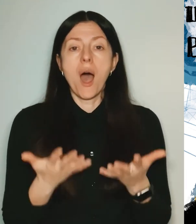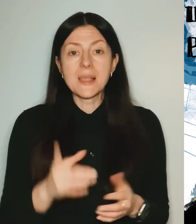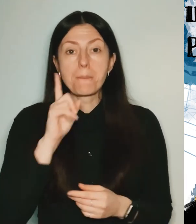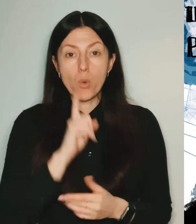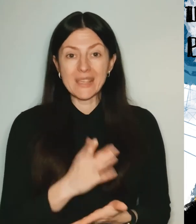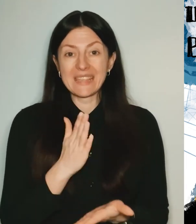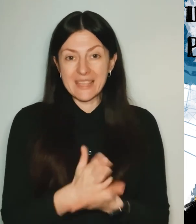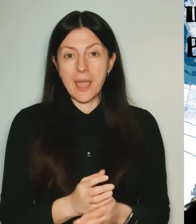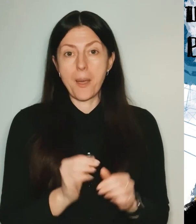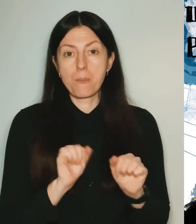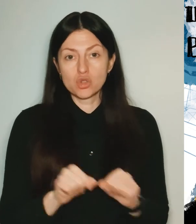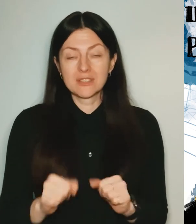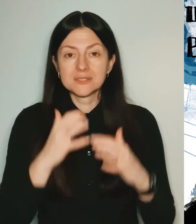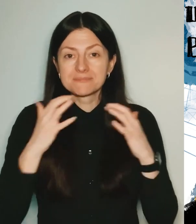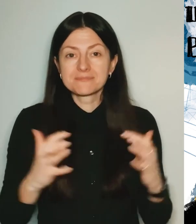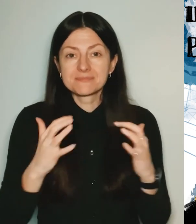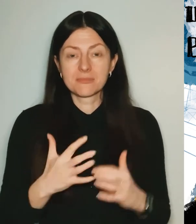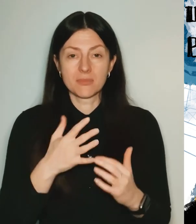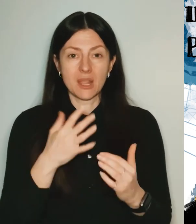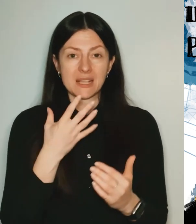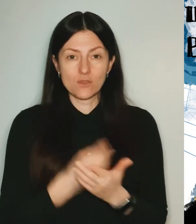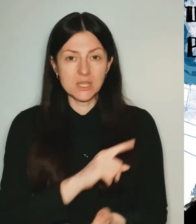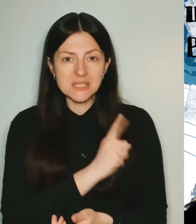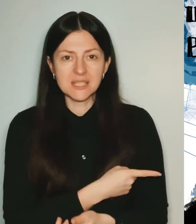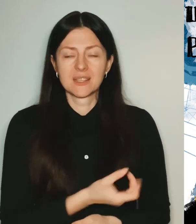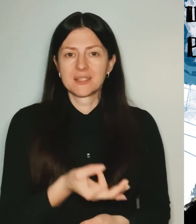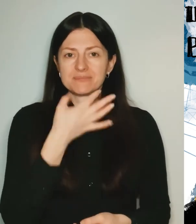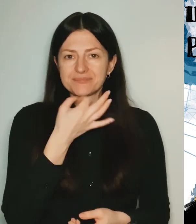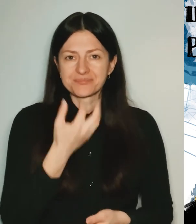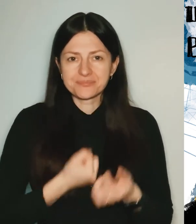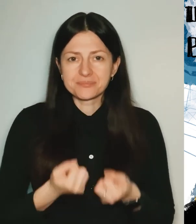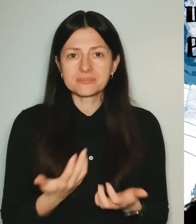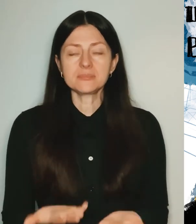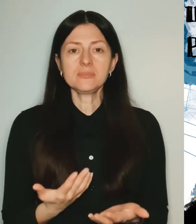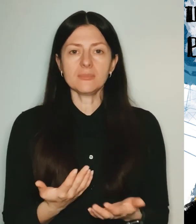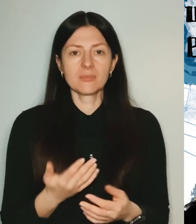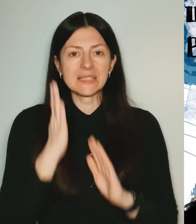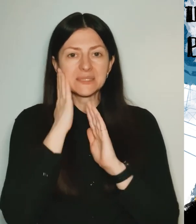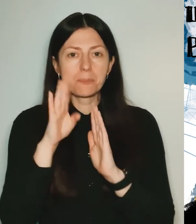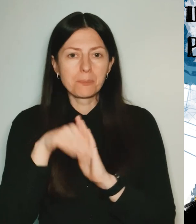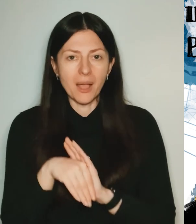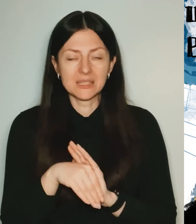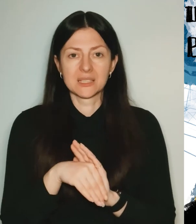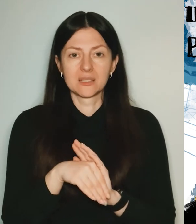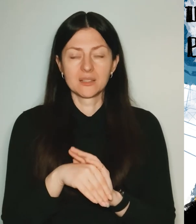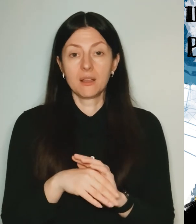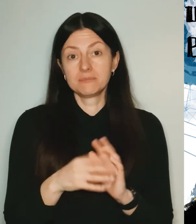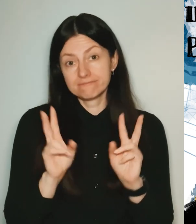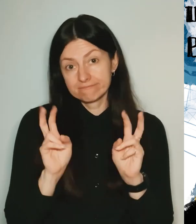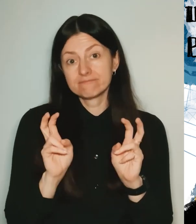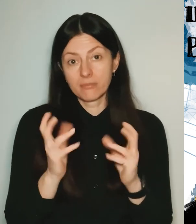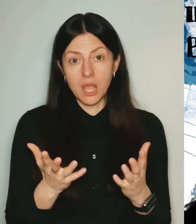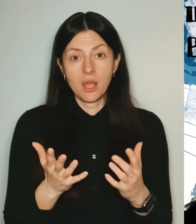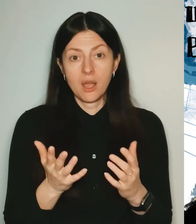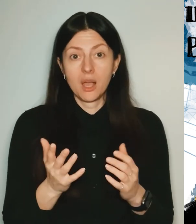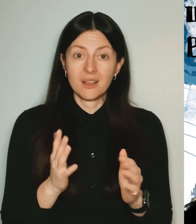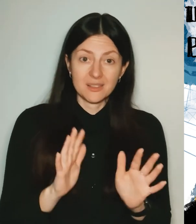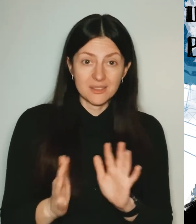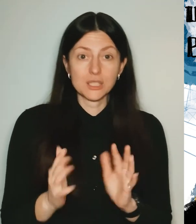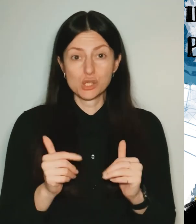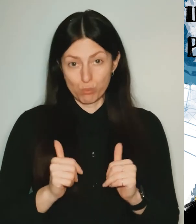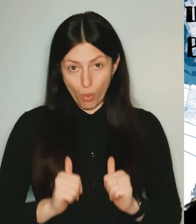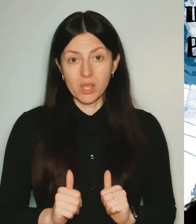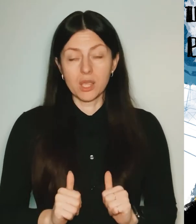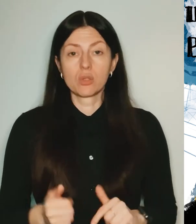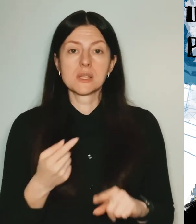But if I have the ability to get my medicine and sleep… relatively calm,